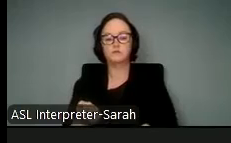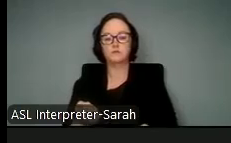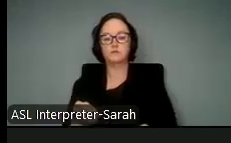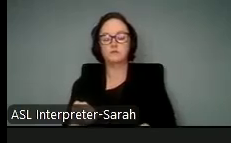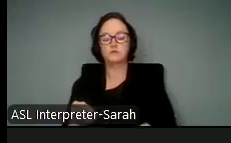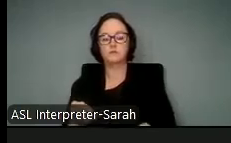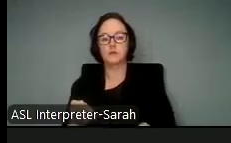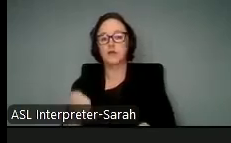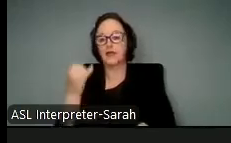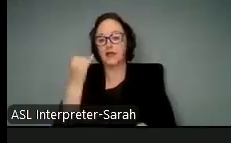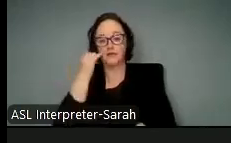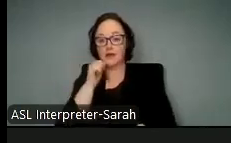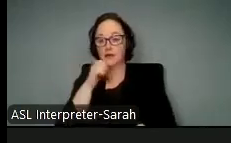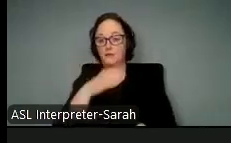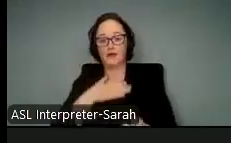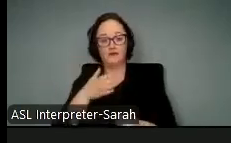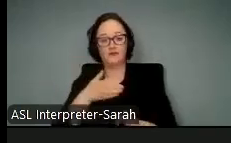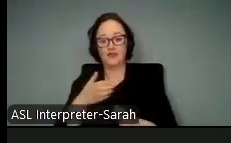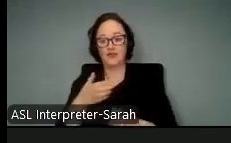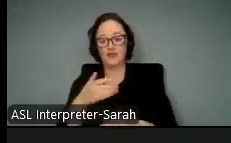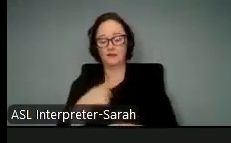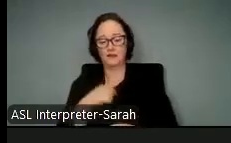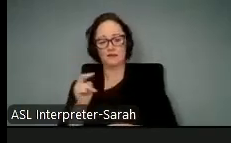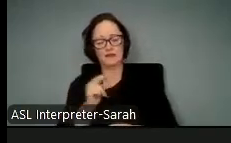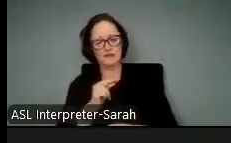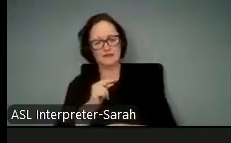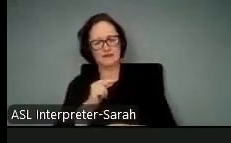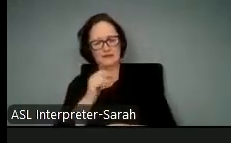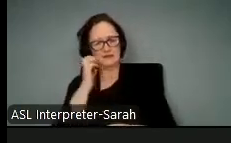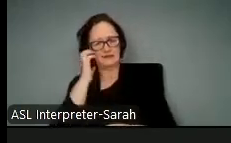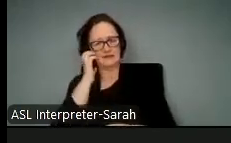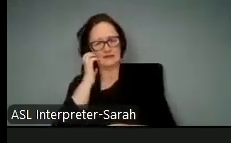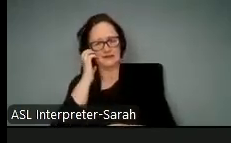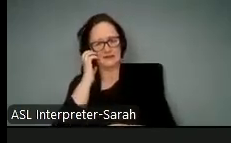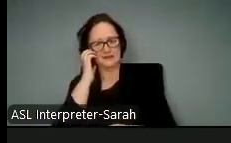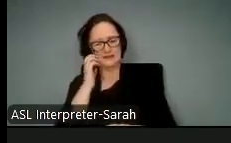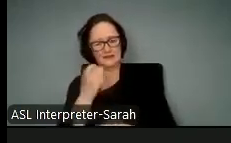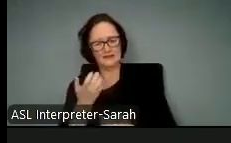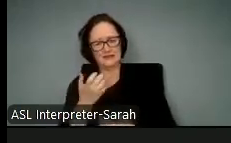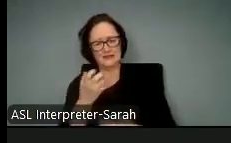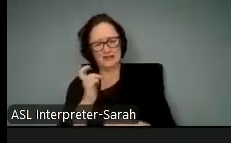"I don't know about this. This seems a little hard." WeCo's here to help!